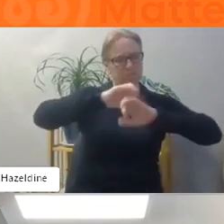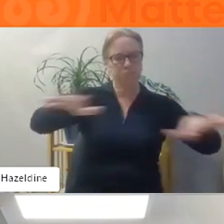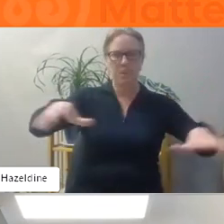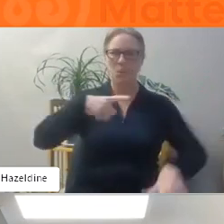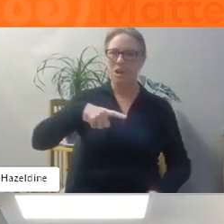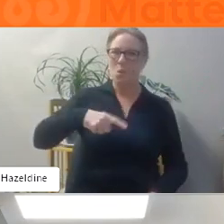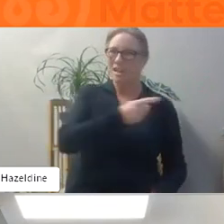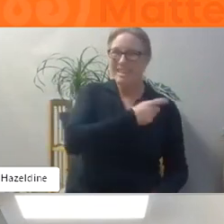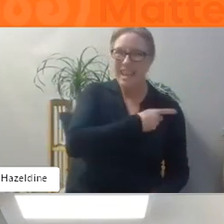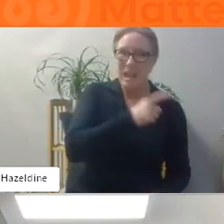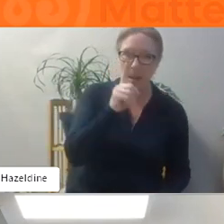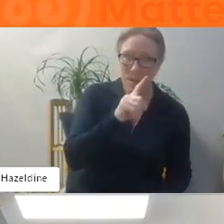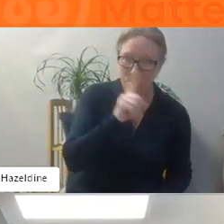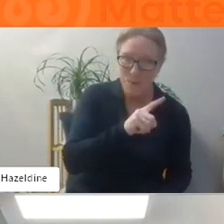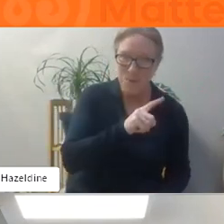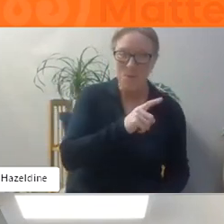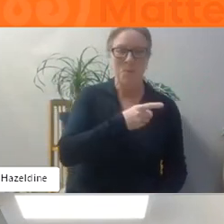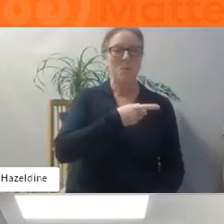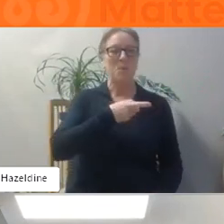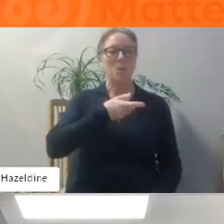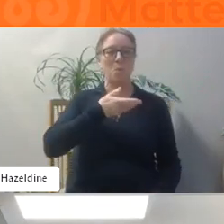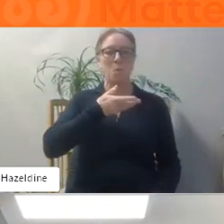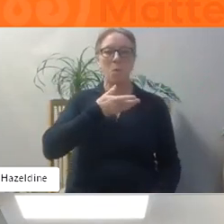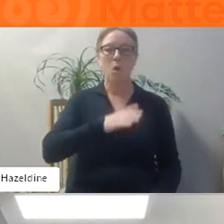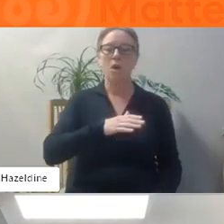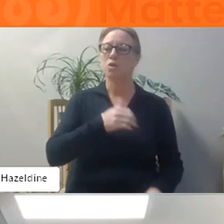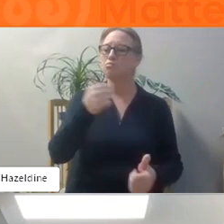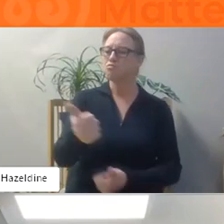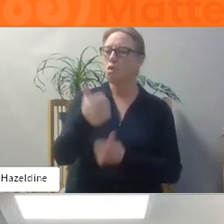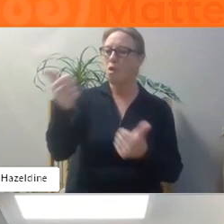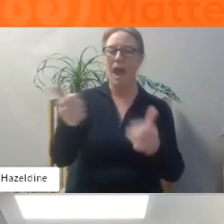right? We wanted to assure early childhood centres and schools and